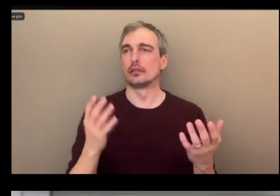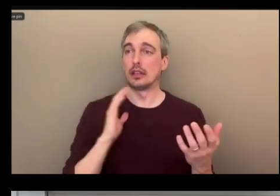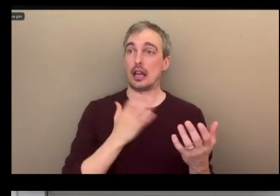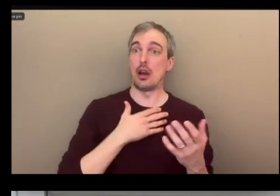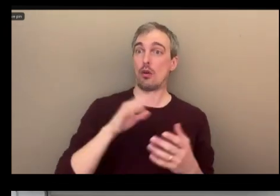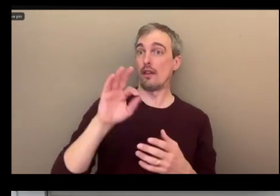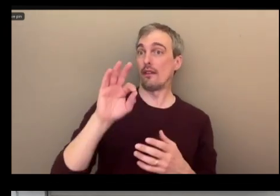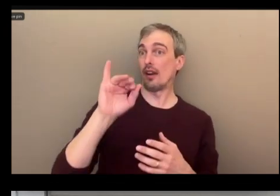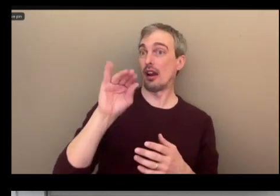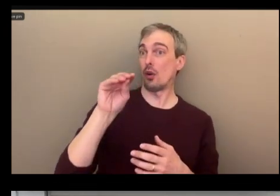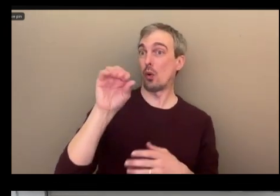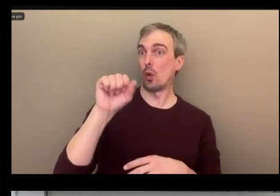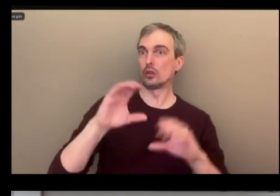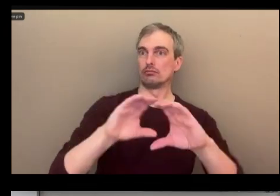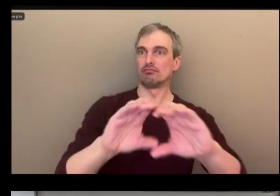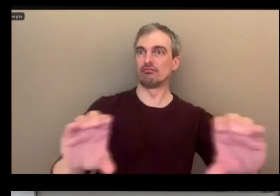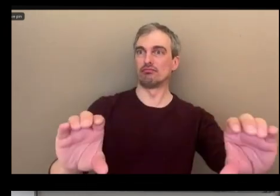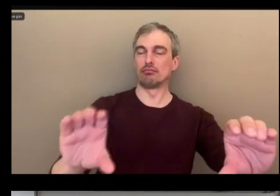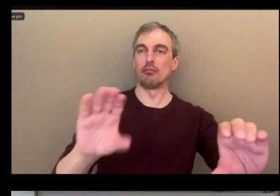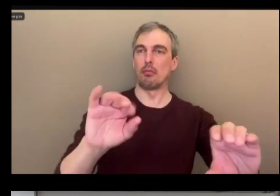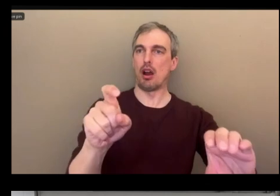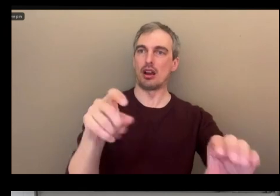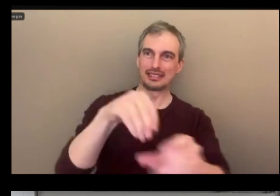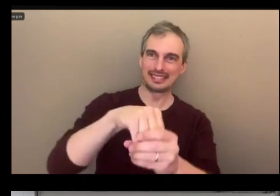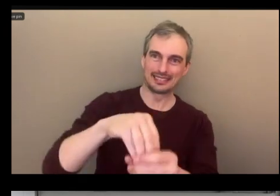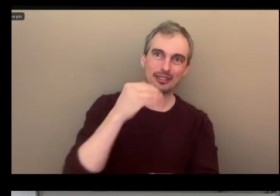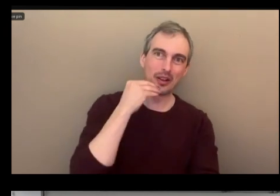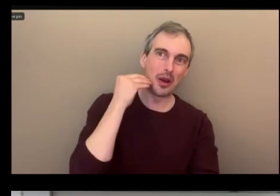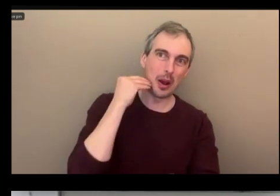It's about the experience as well. So